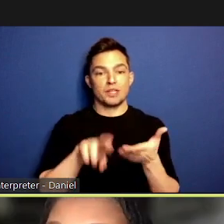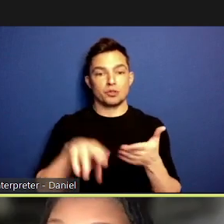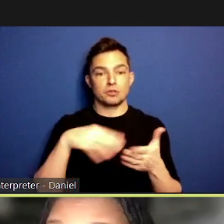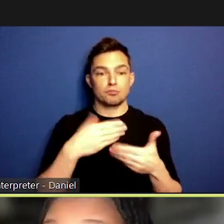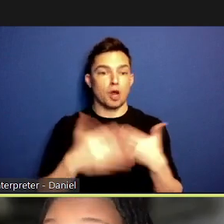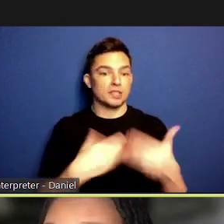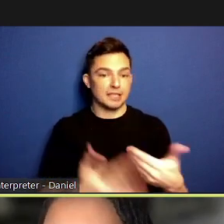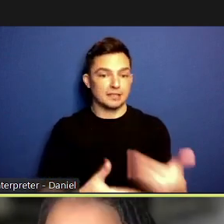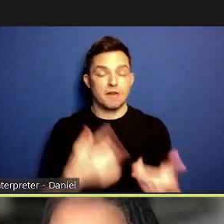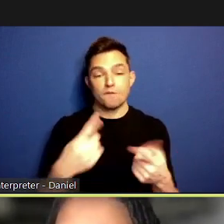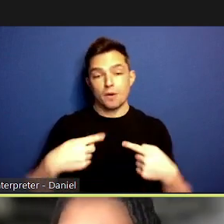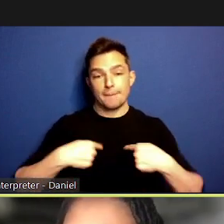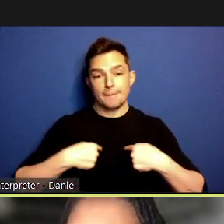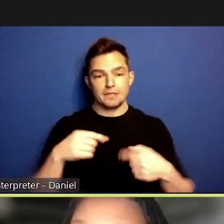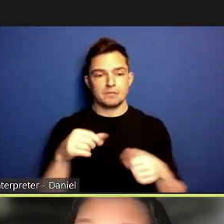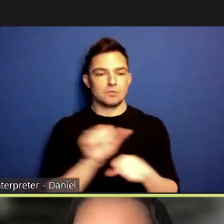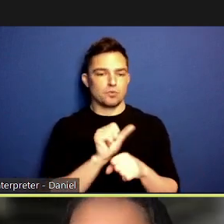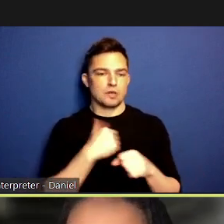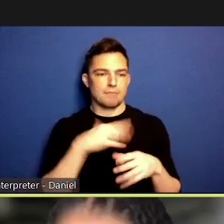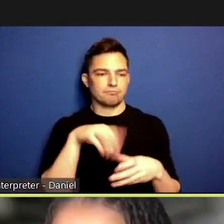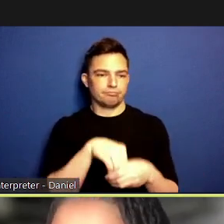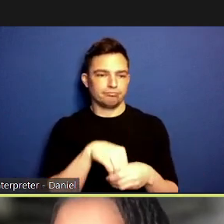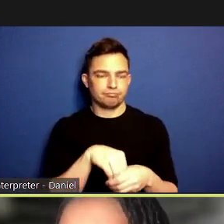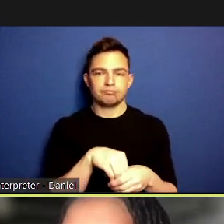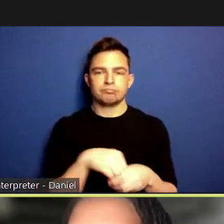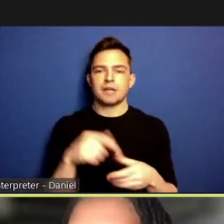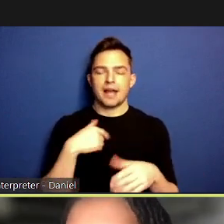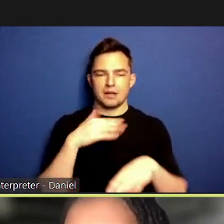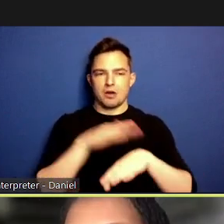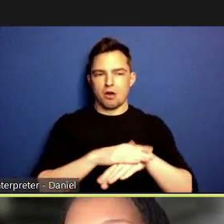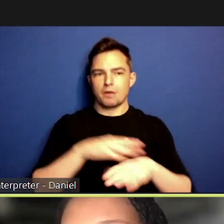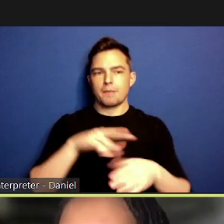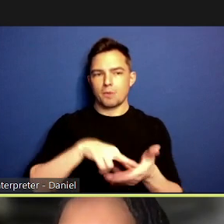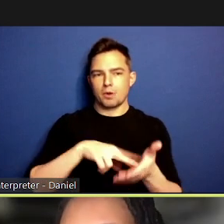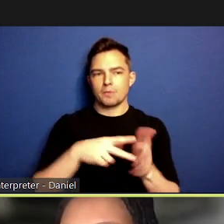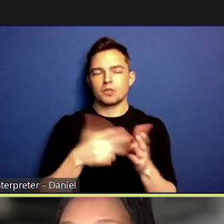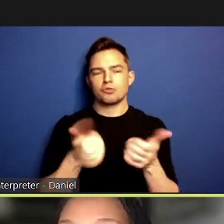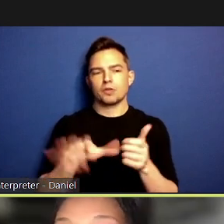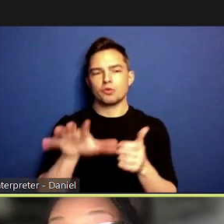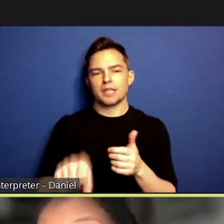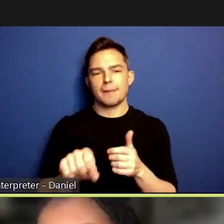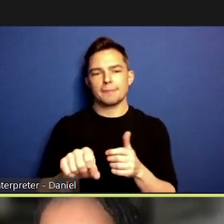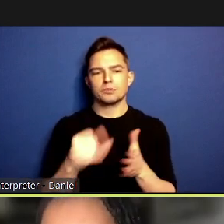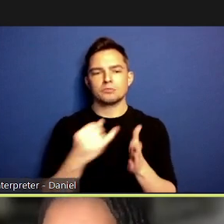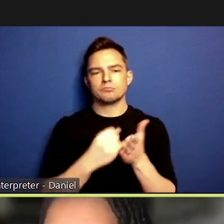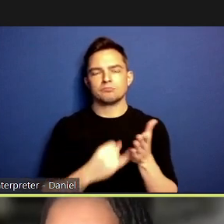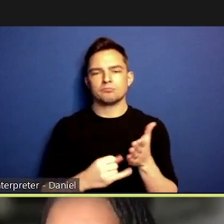For me and the work I do, I intentionally try to capture and illustrate nuance differences